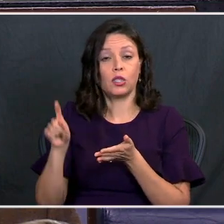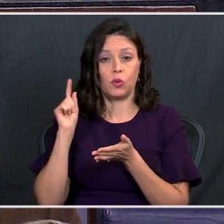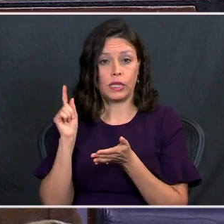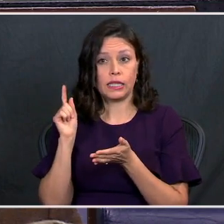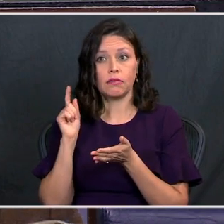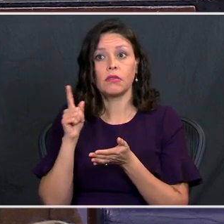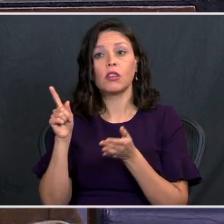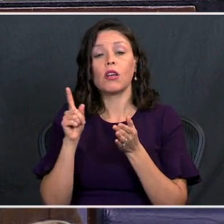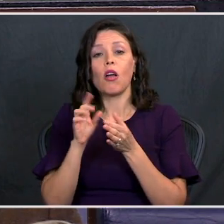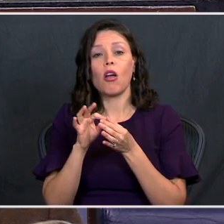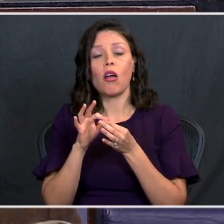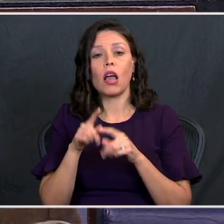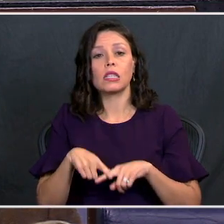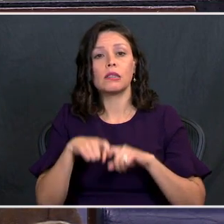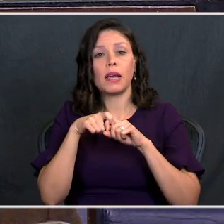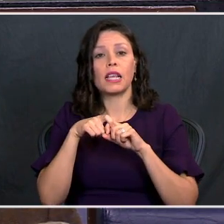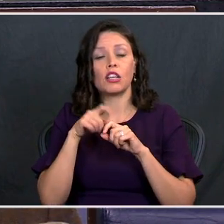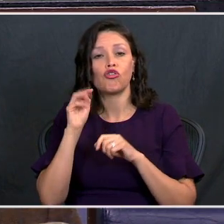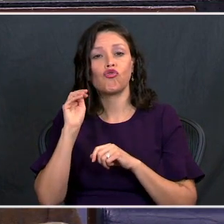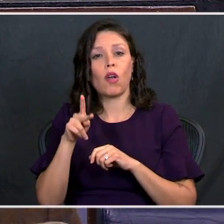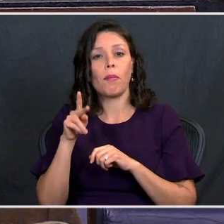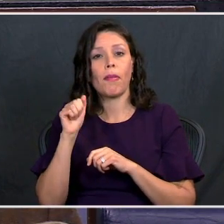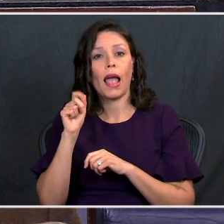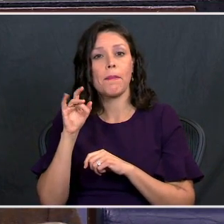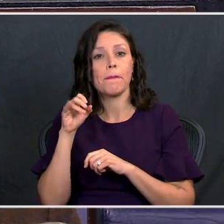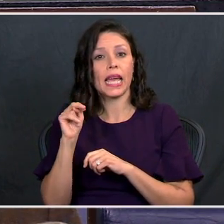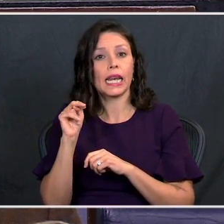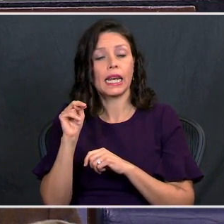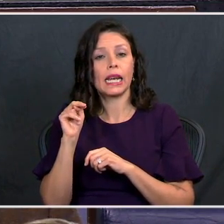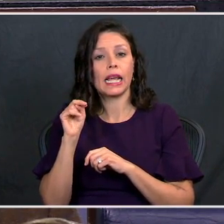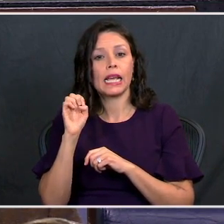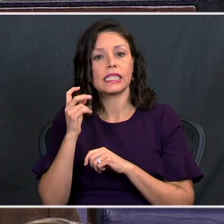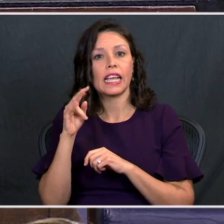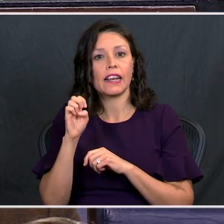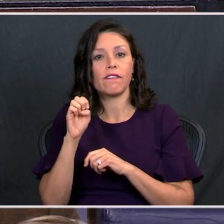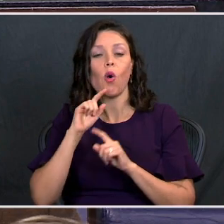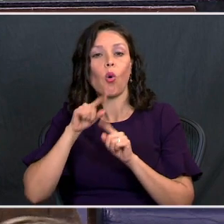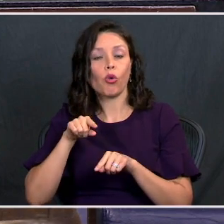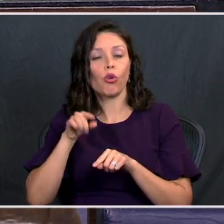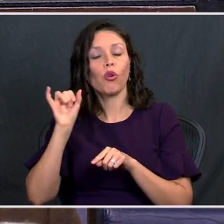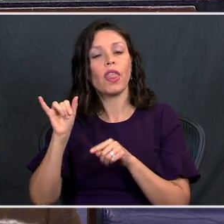he also suspended a Trump administrative -- administration executive order that was particularly aimed